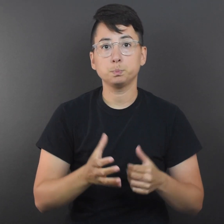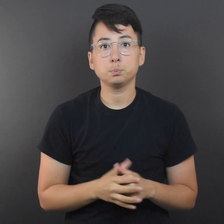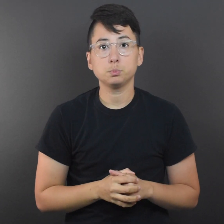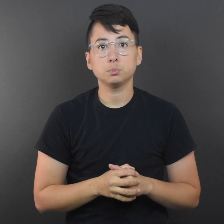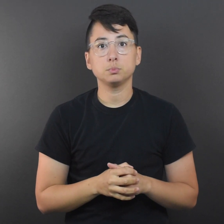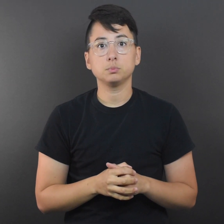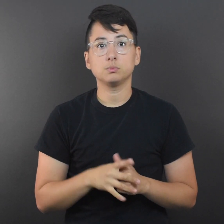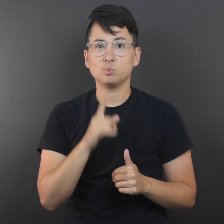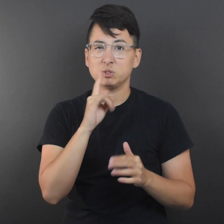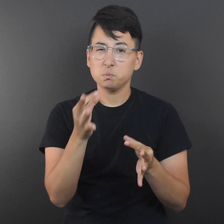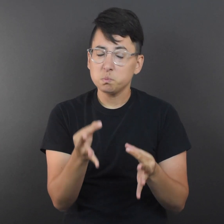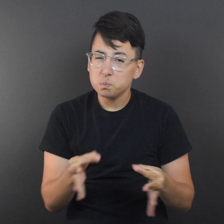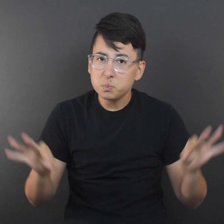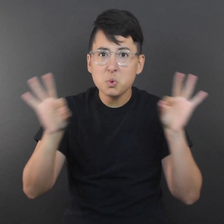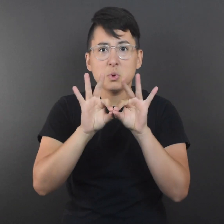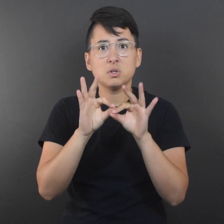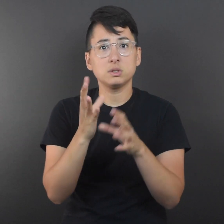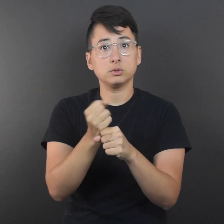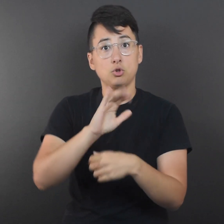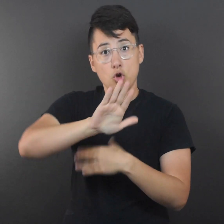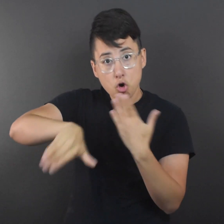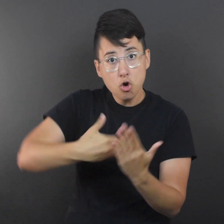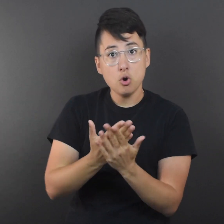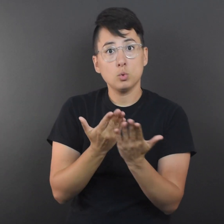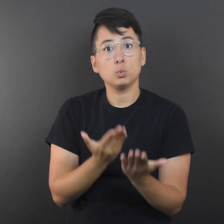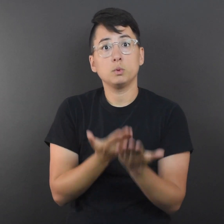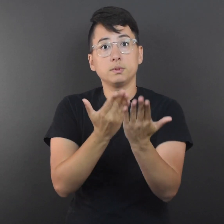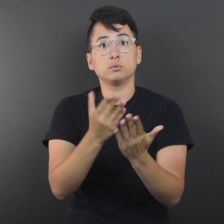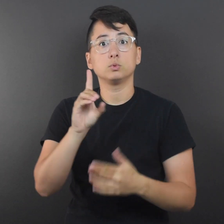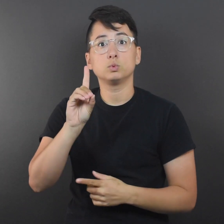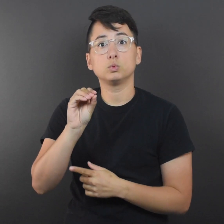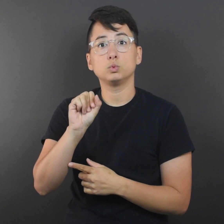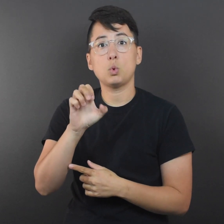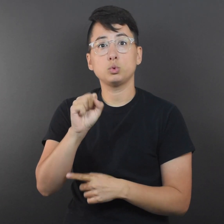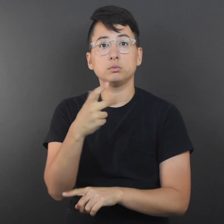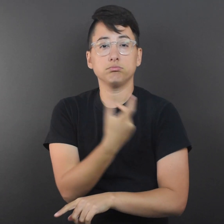this age group. It is critical to get all recommended doses for maximum protection.